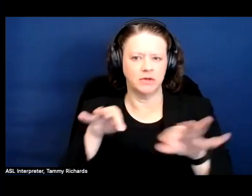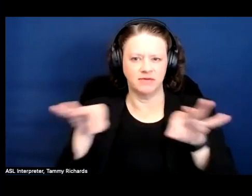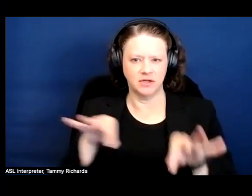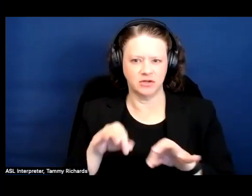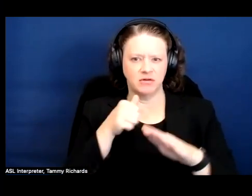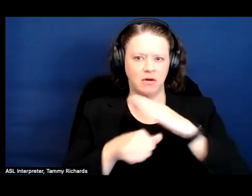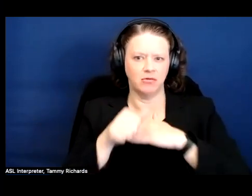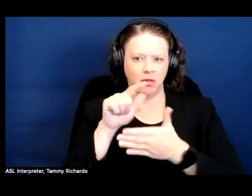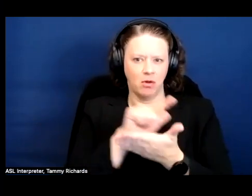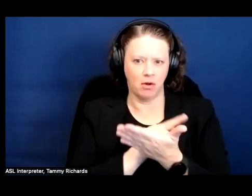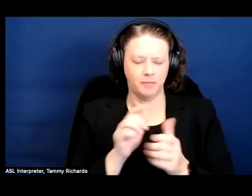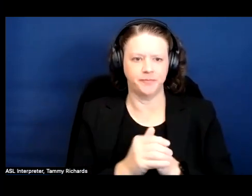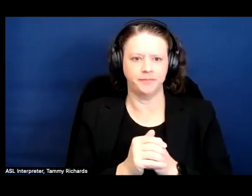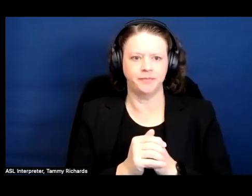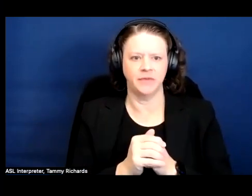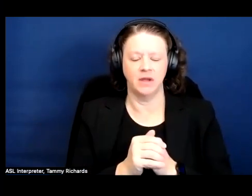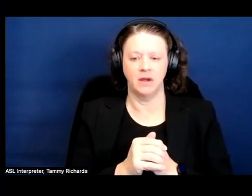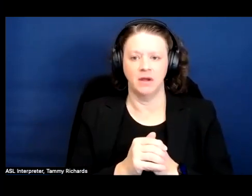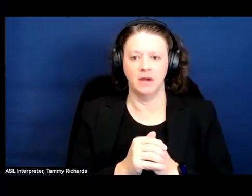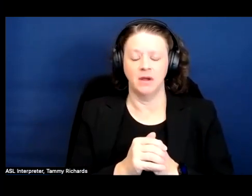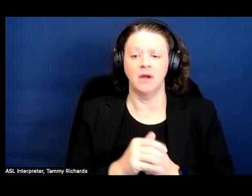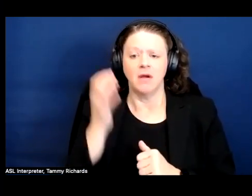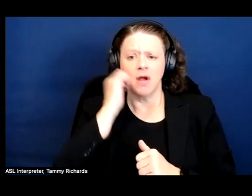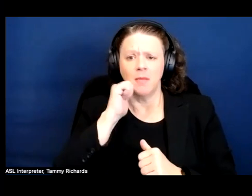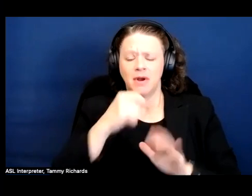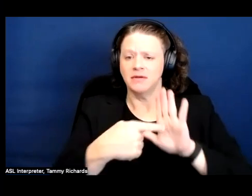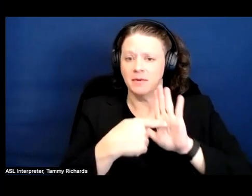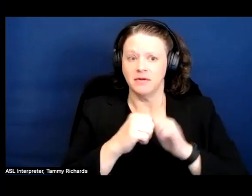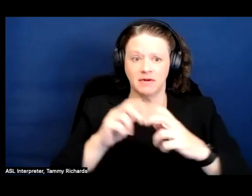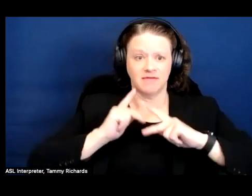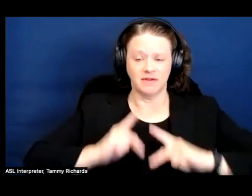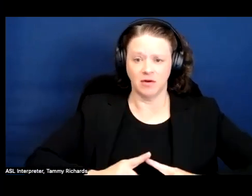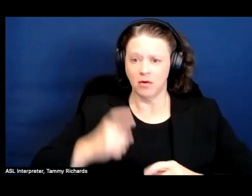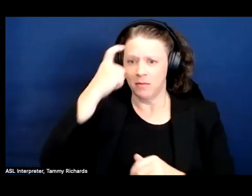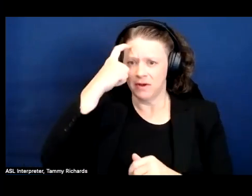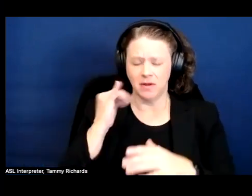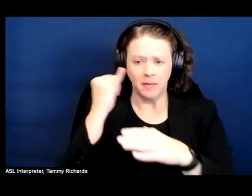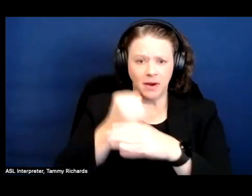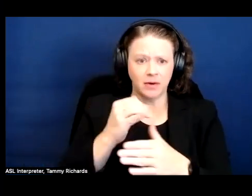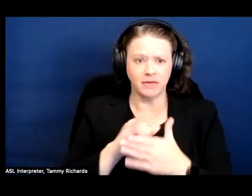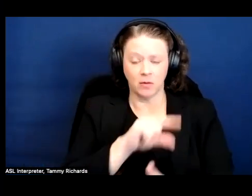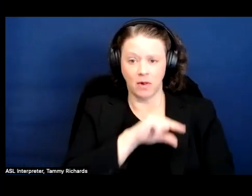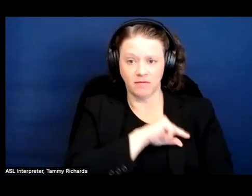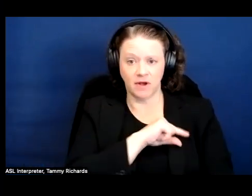So what kind of questions can a housing provider ask if a tenant or prospective tenant wants to